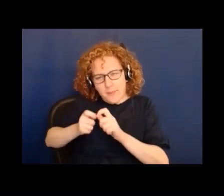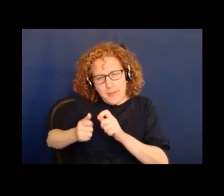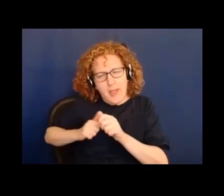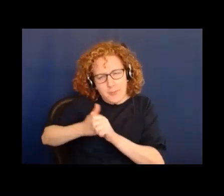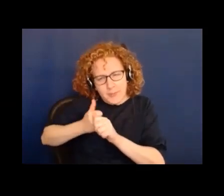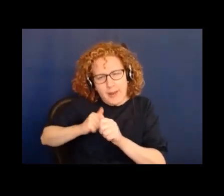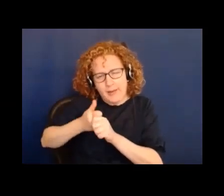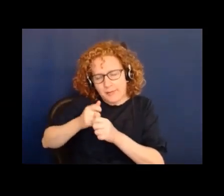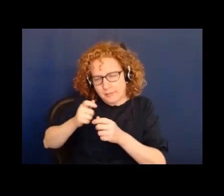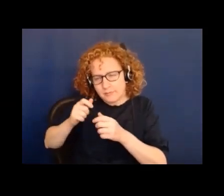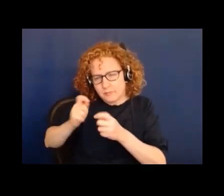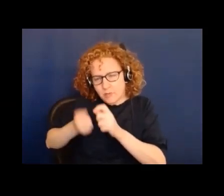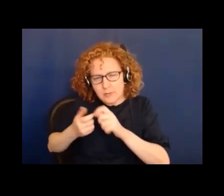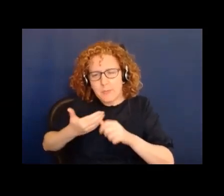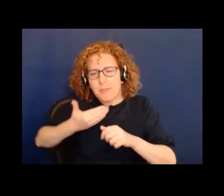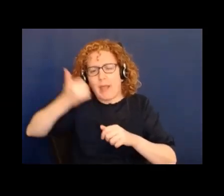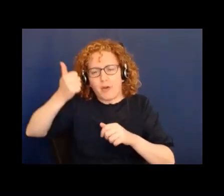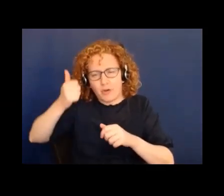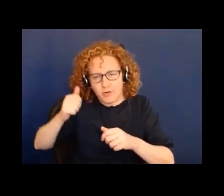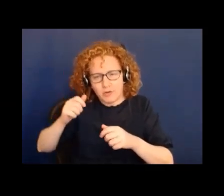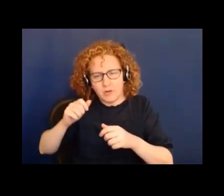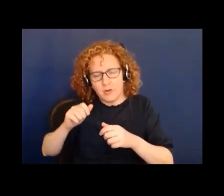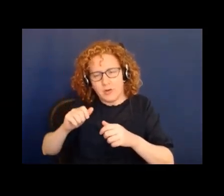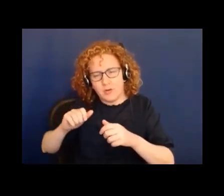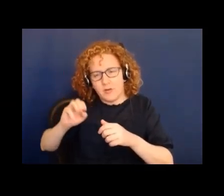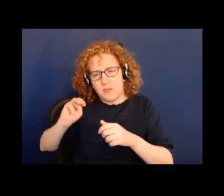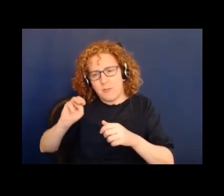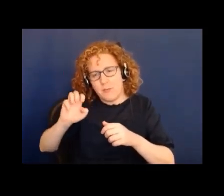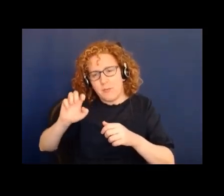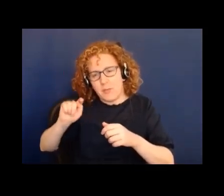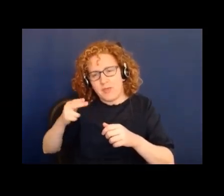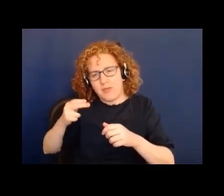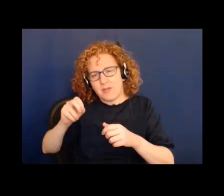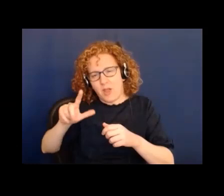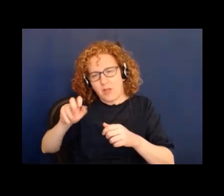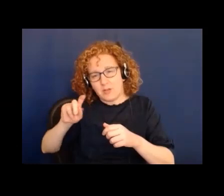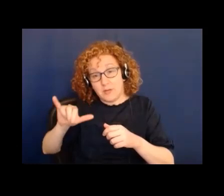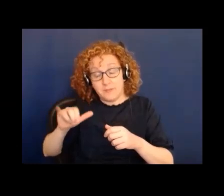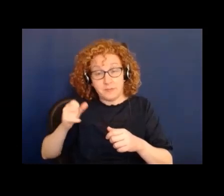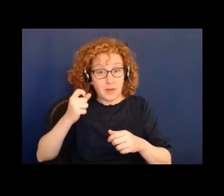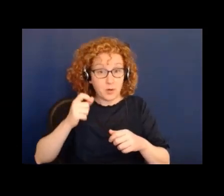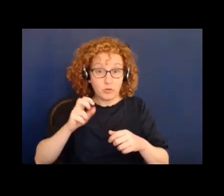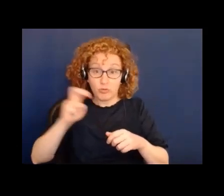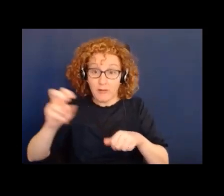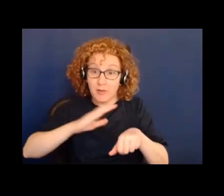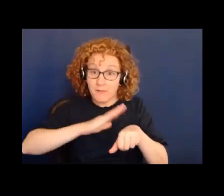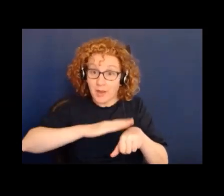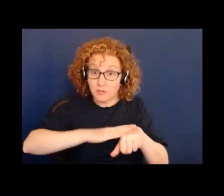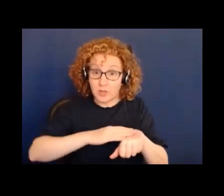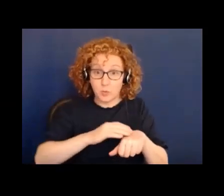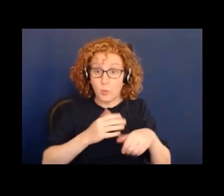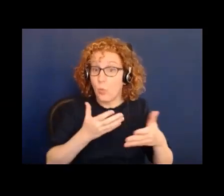advisories are and aren't they are the state department's most comprehensive and broadly stated